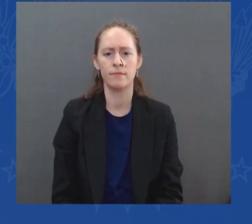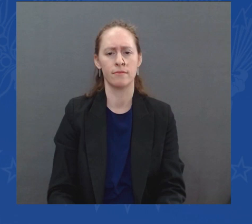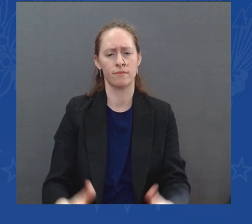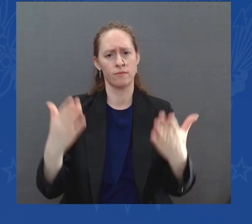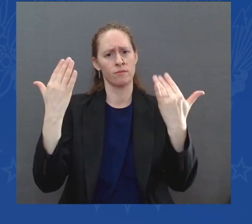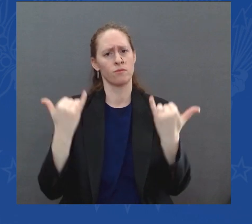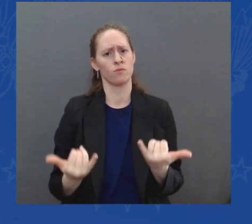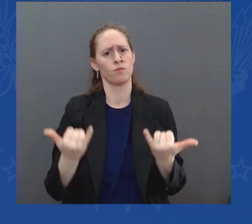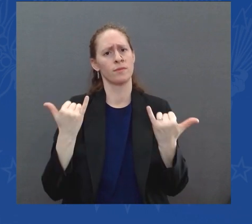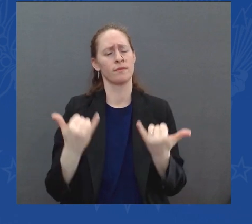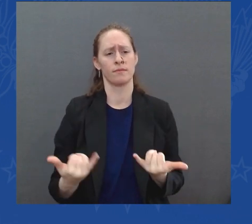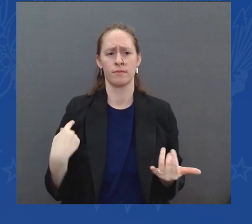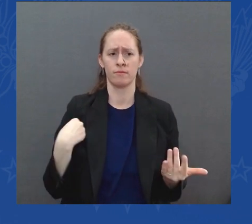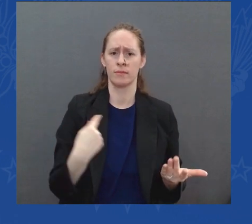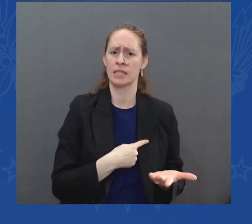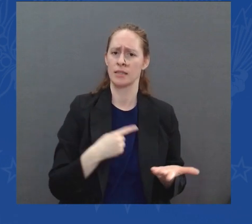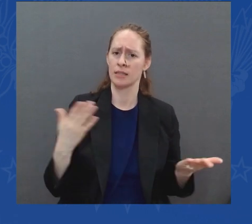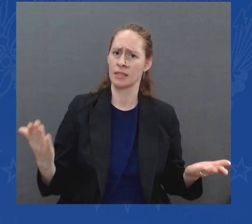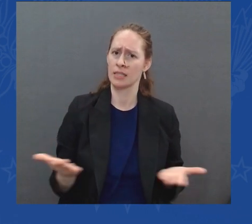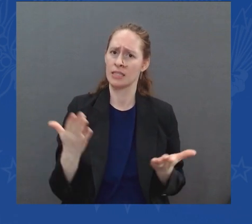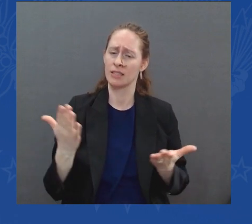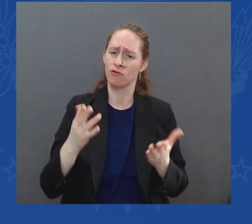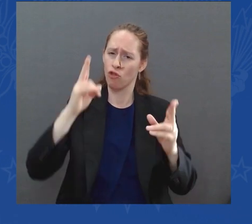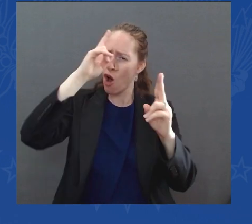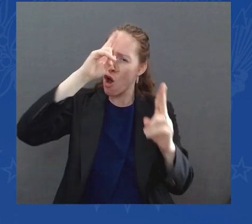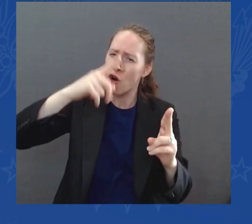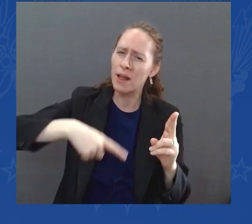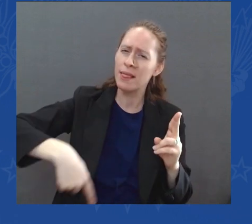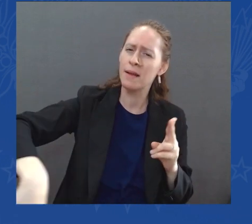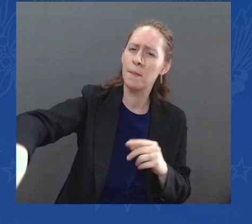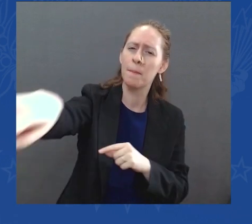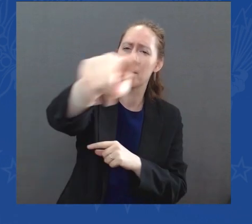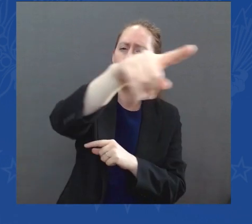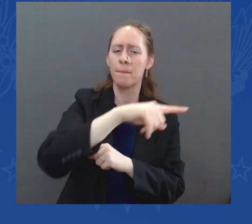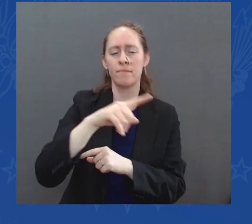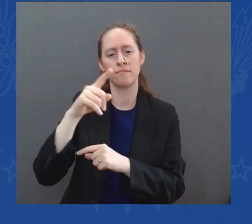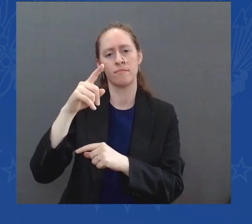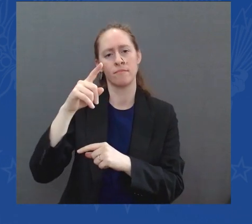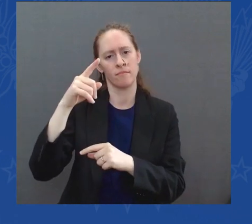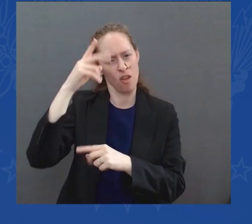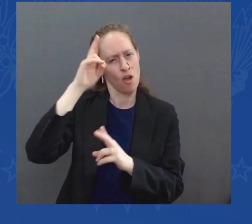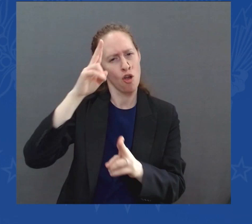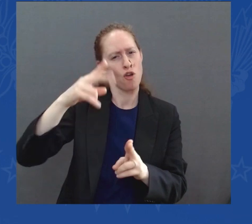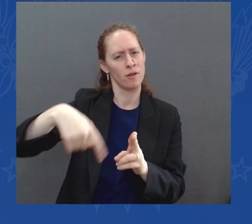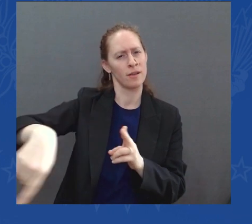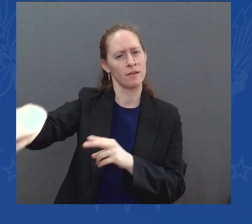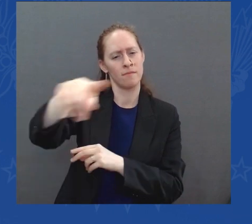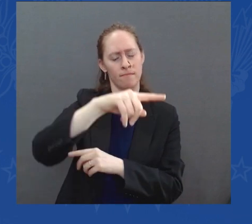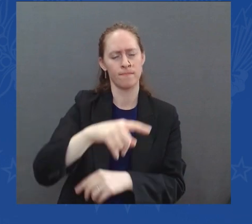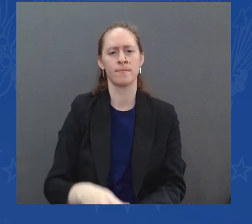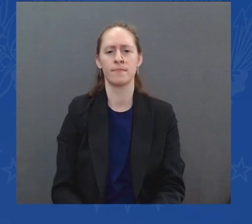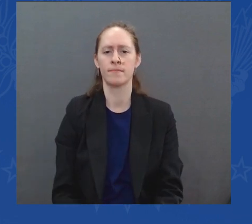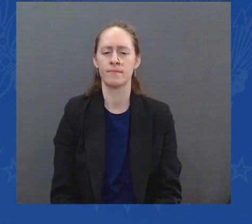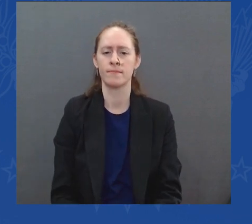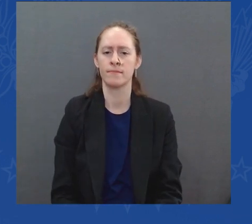Let us also be here gathered to recommit ourselves to that unfinished business,